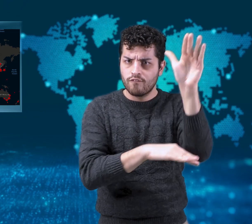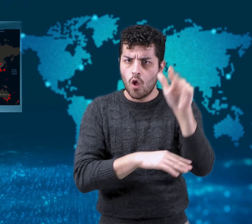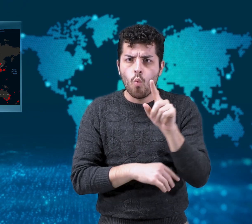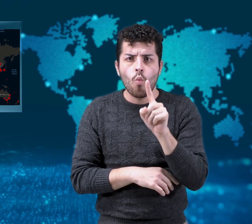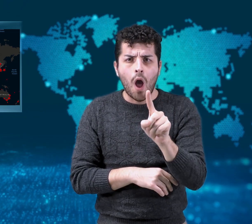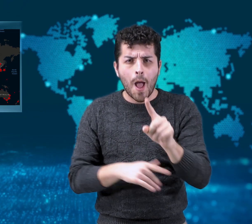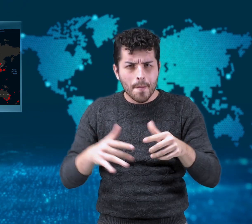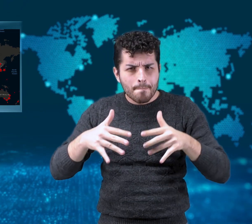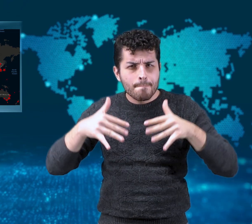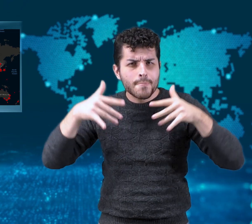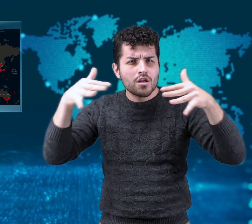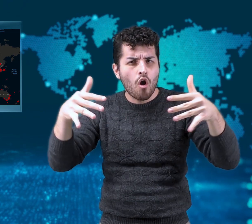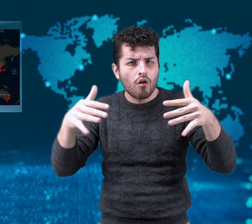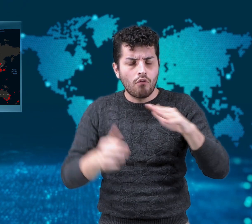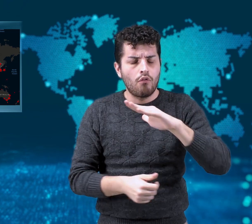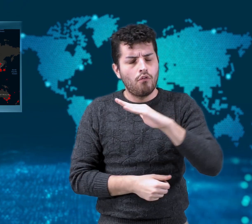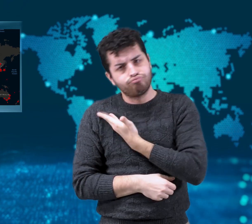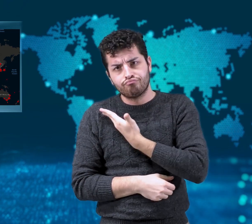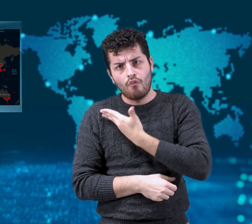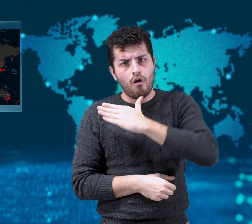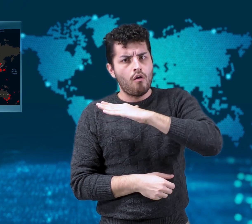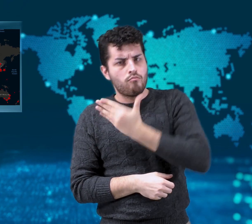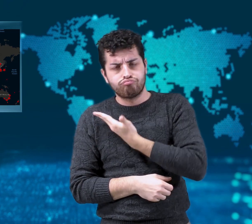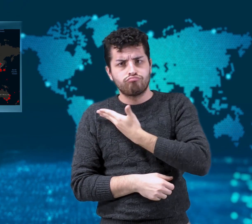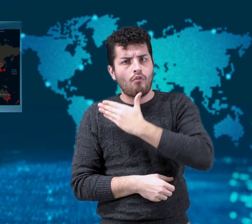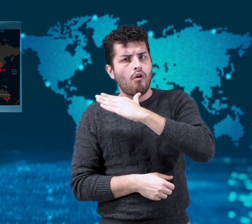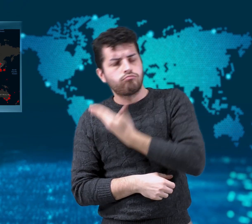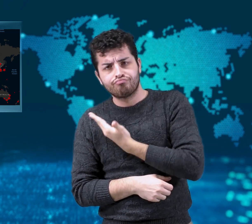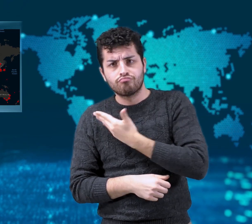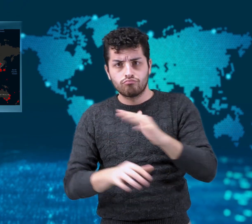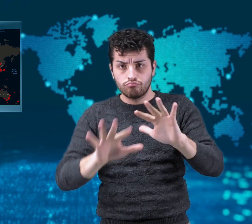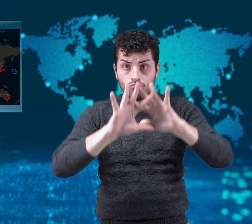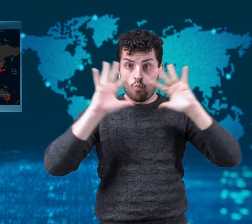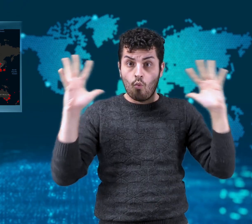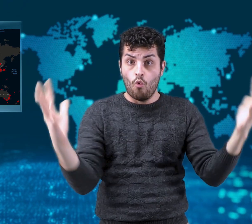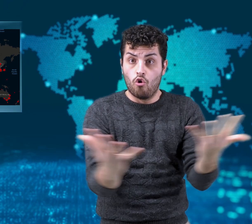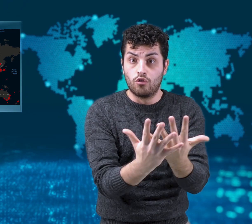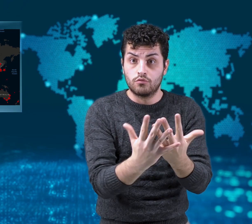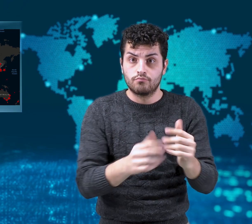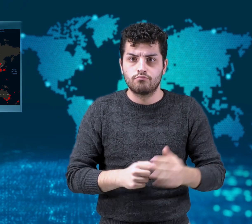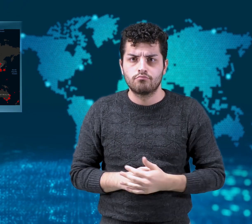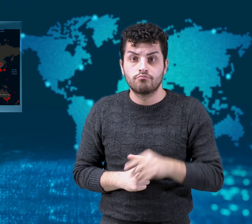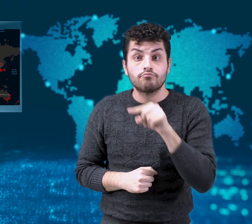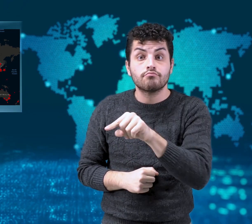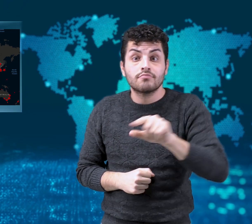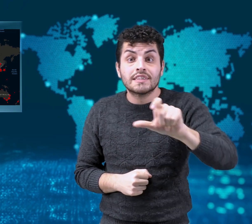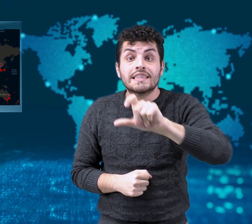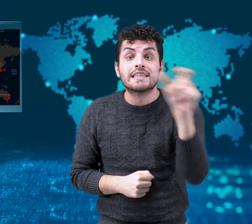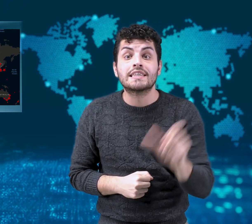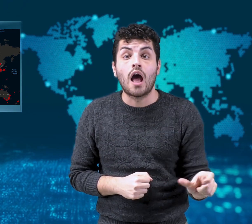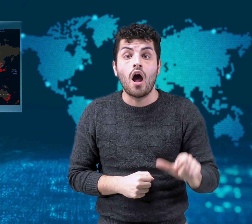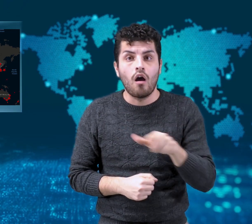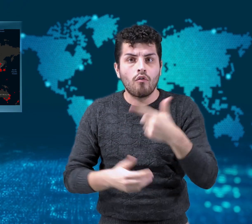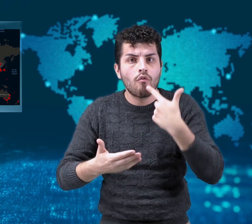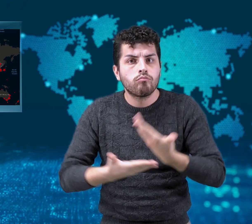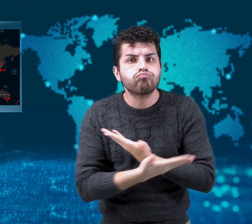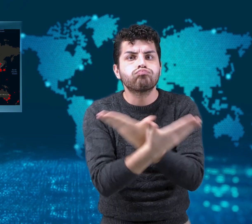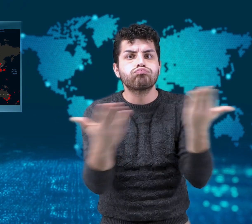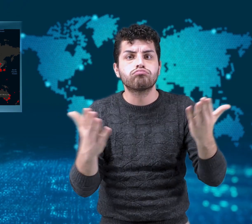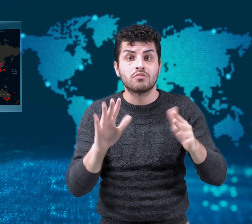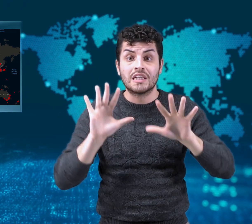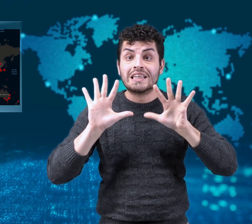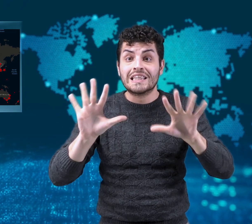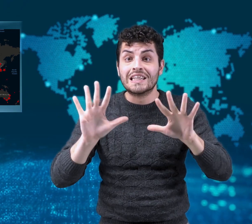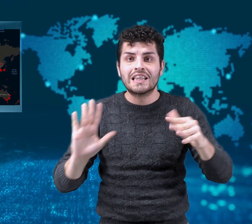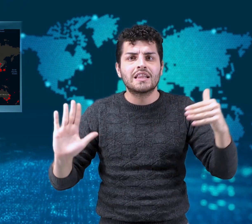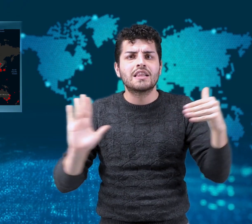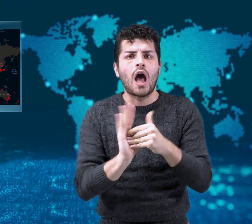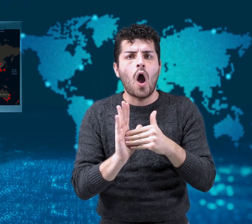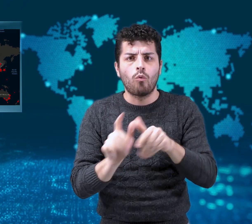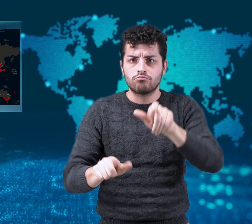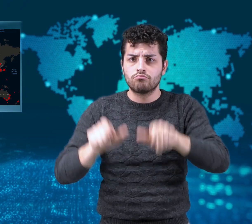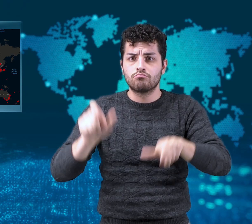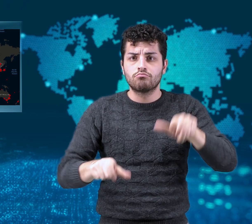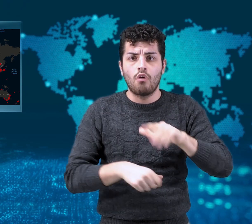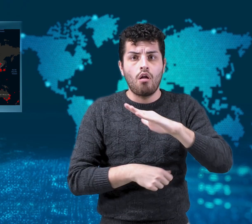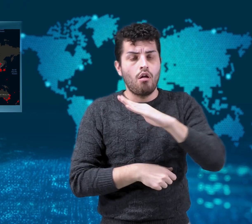France, Spain, Argentina, UK, and Colombia.